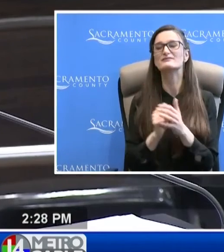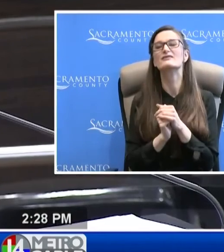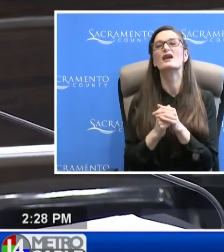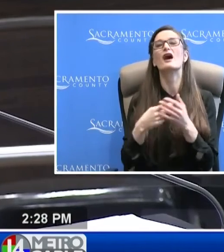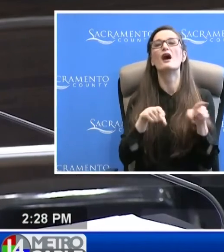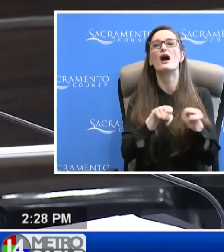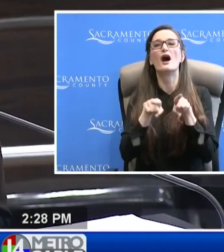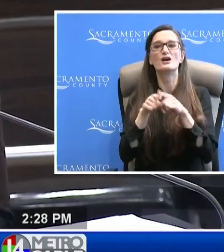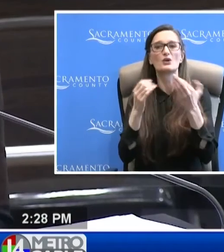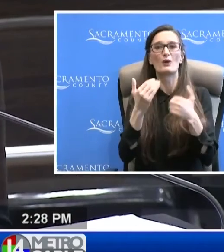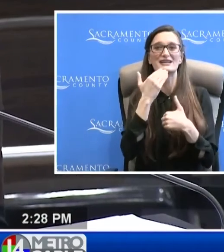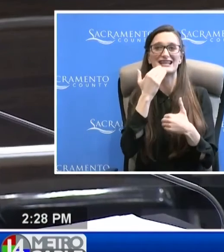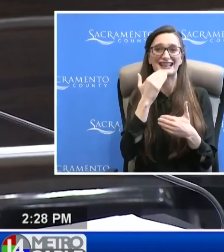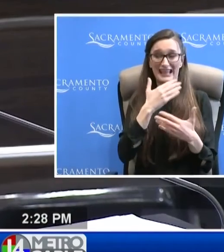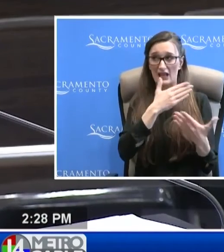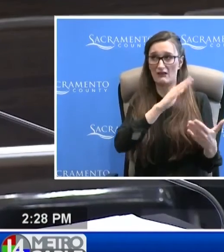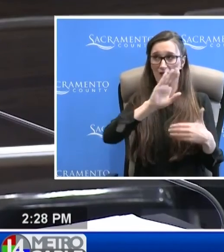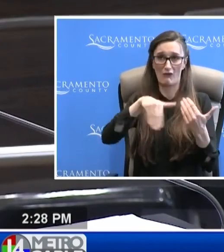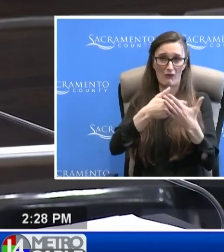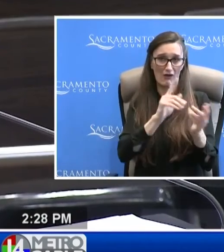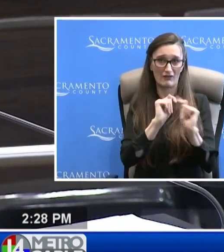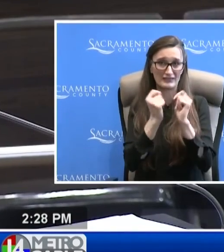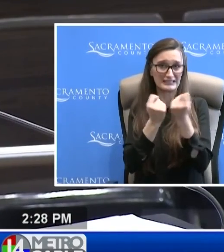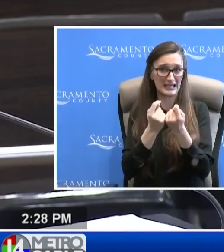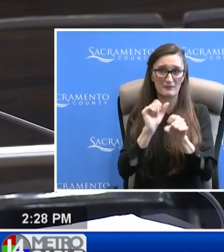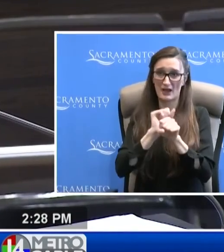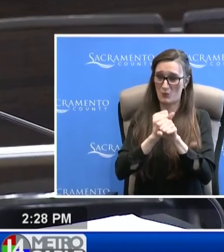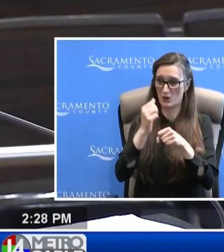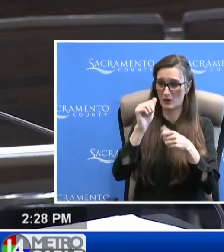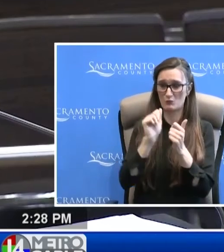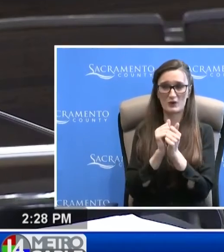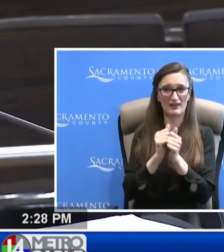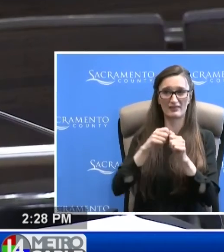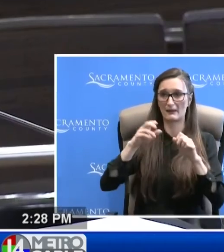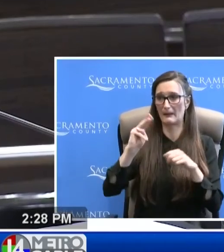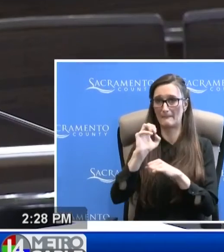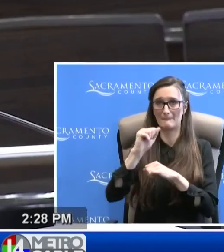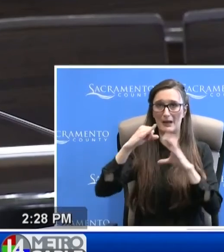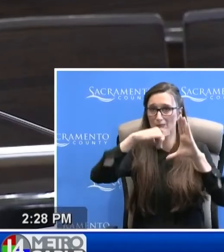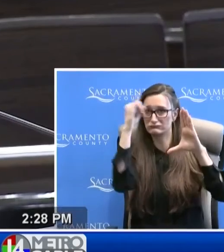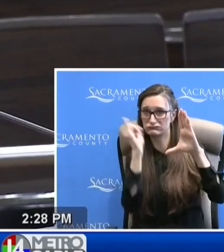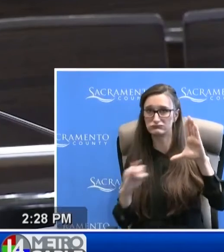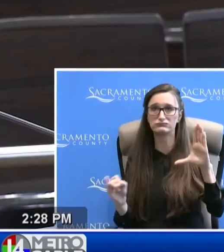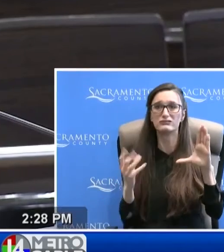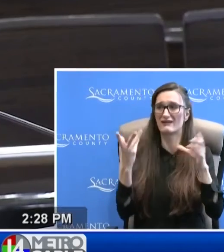to the rest of the team that worked on redistricting. I thank you for your participation on this project for being the best